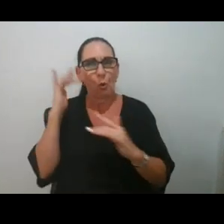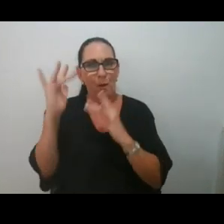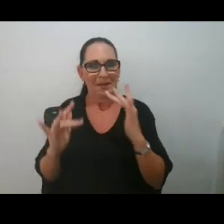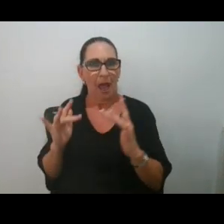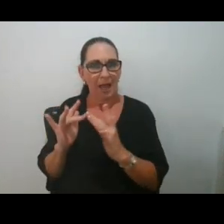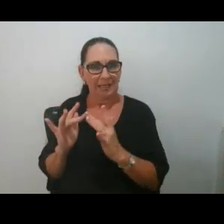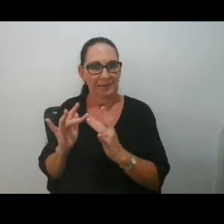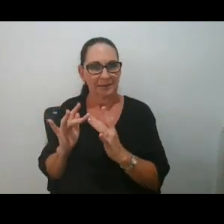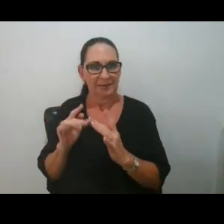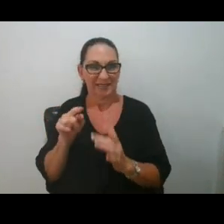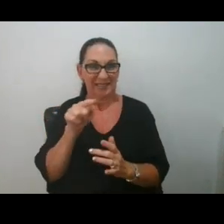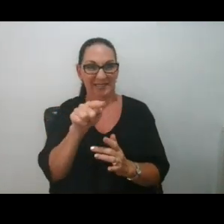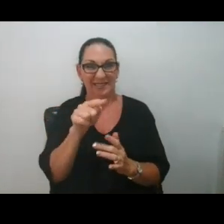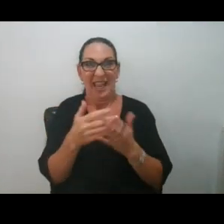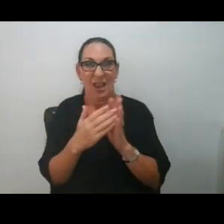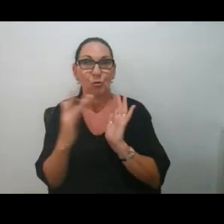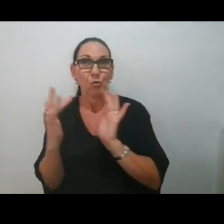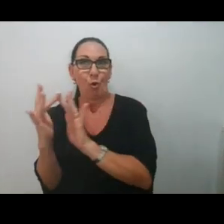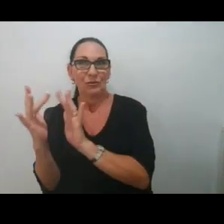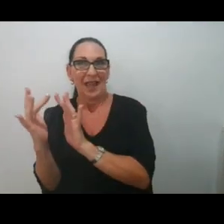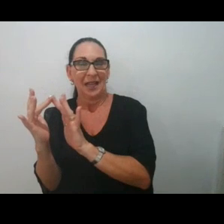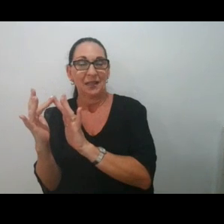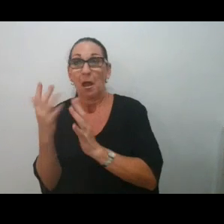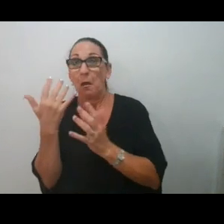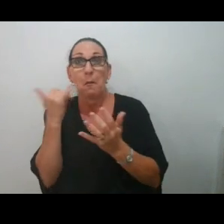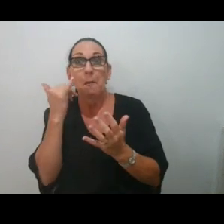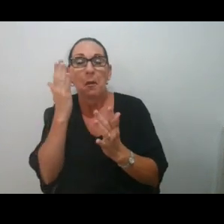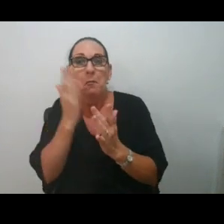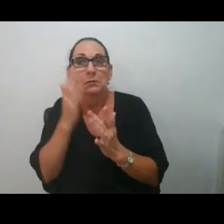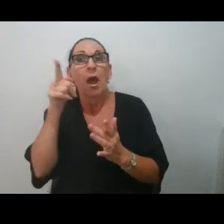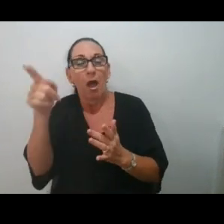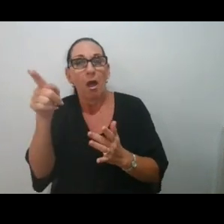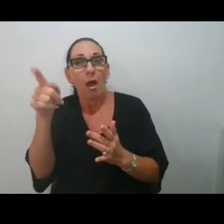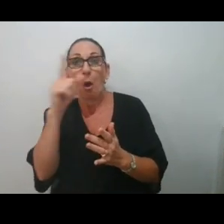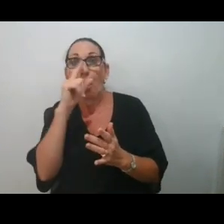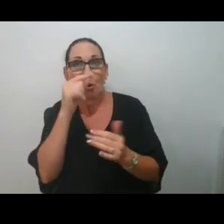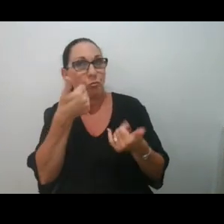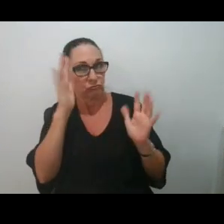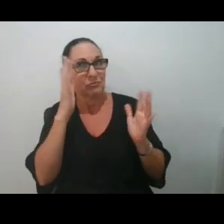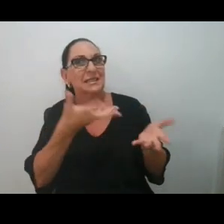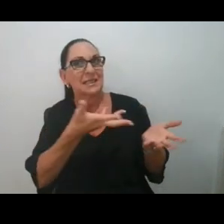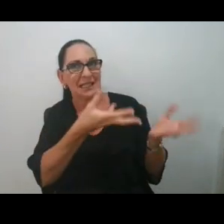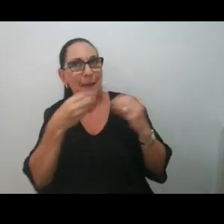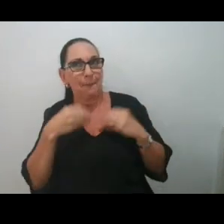be that um that person could be someone that could commend um with assistance through the drug court